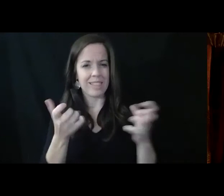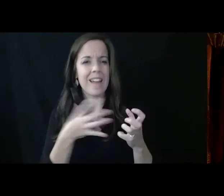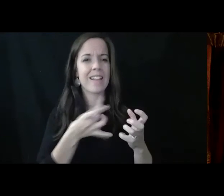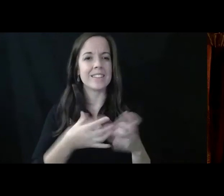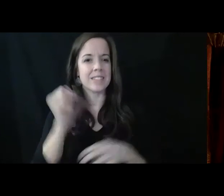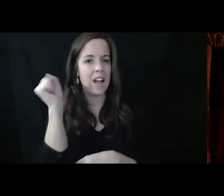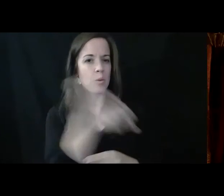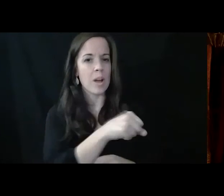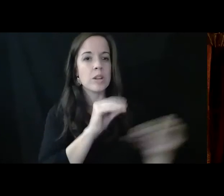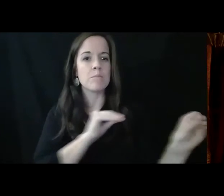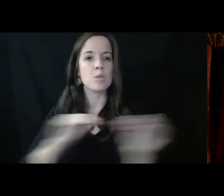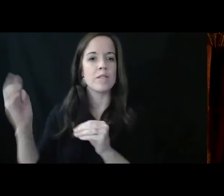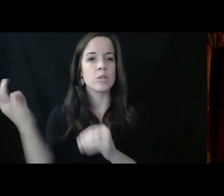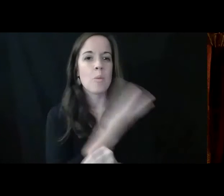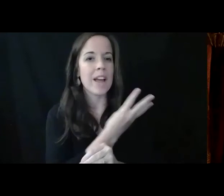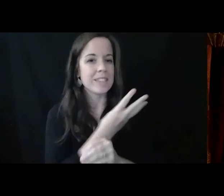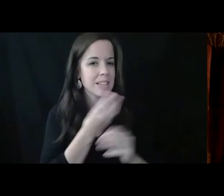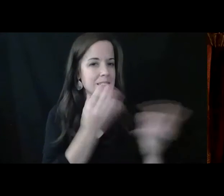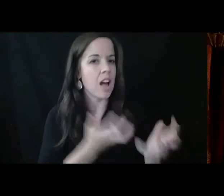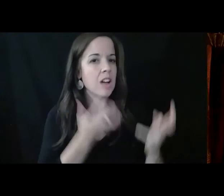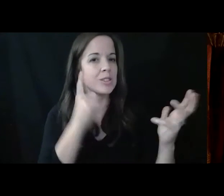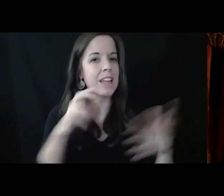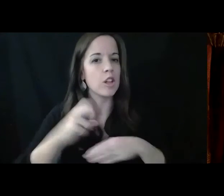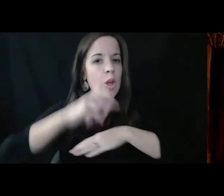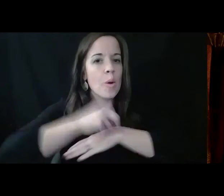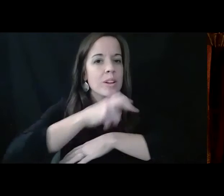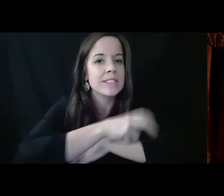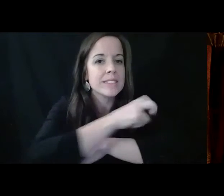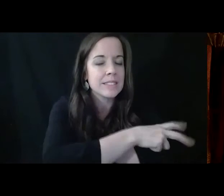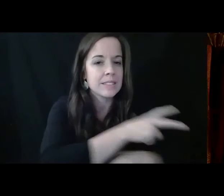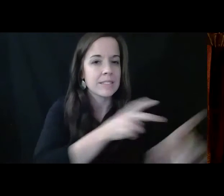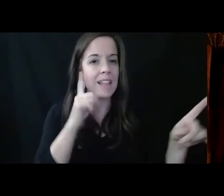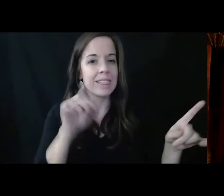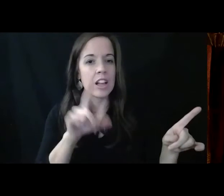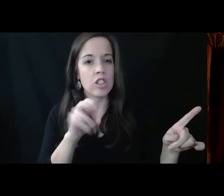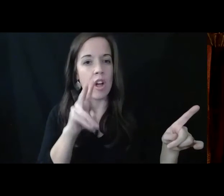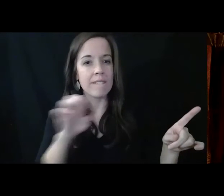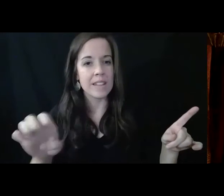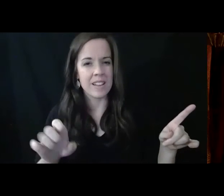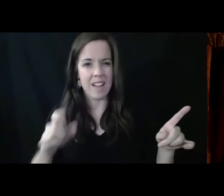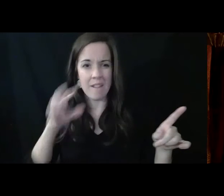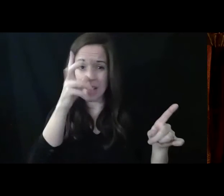it hungers like locust // like the larvae of the caddisfly // this tongue makes a shell of what it